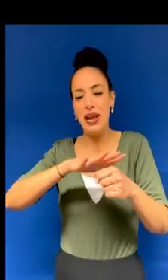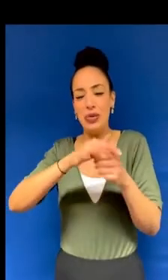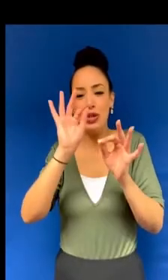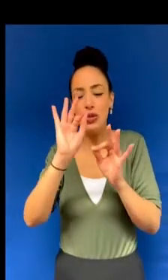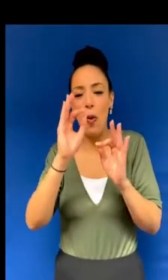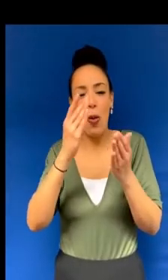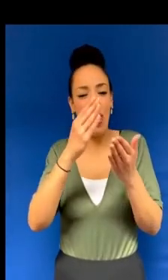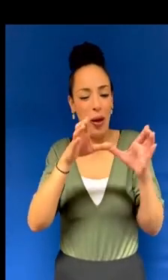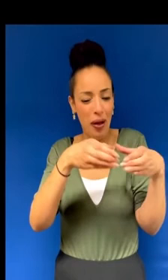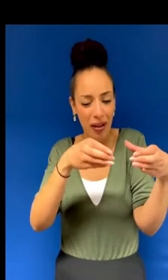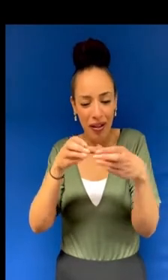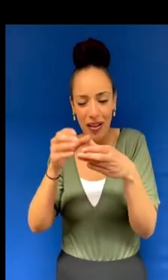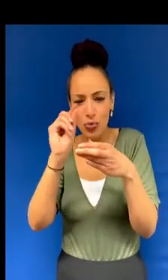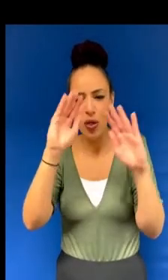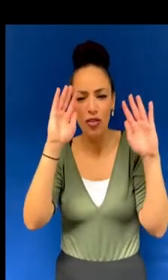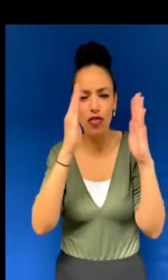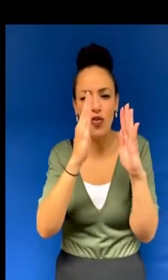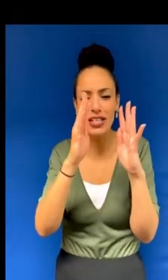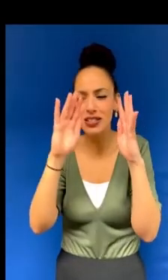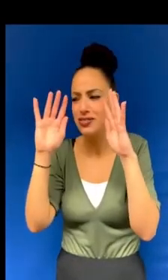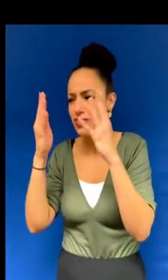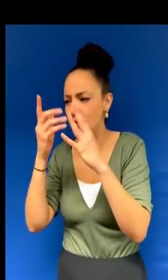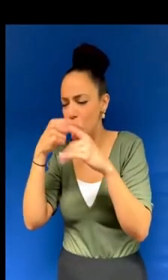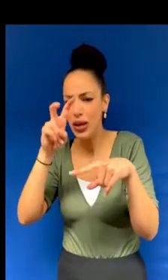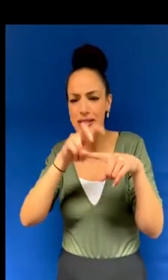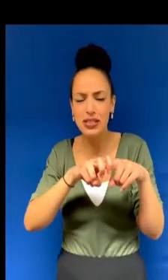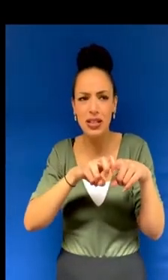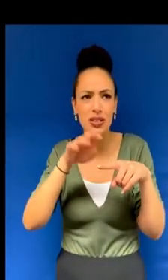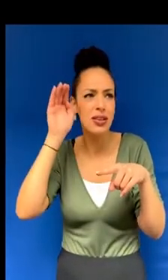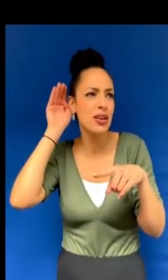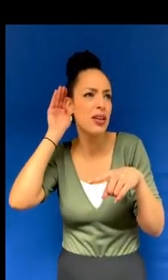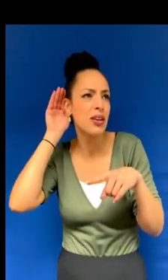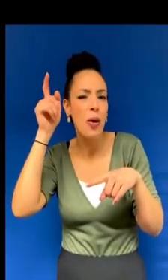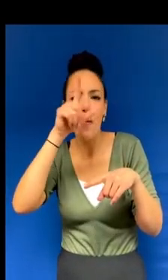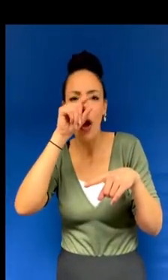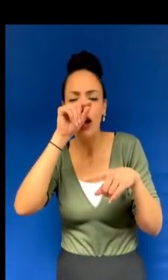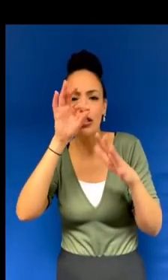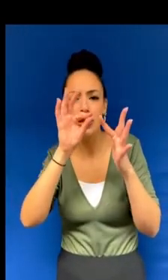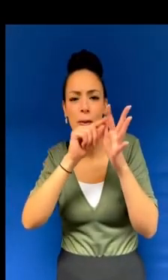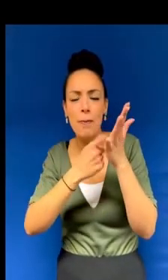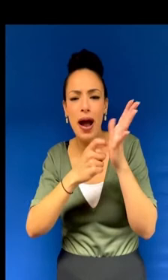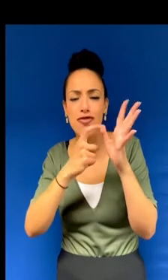there is Wanstead Flats, which is loads of loads of green space with small pockets of